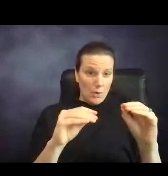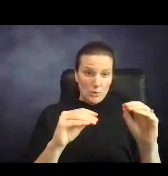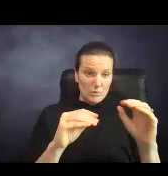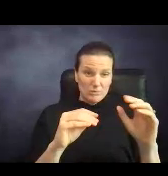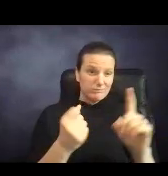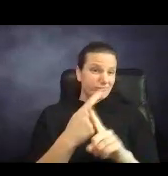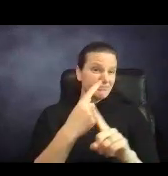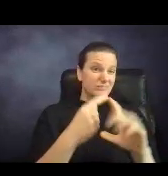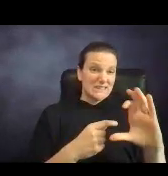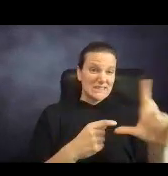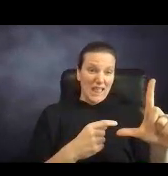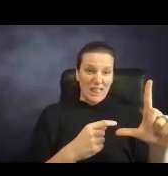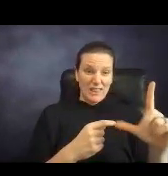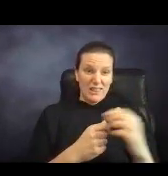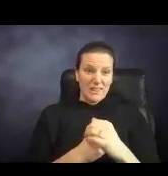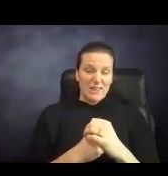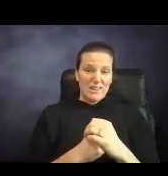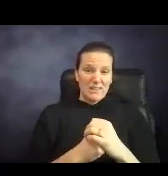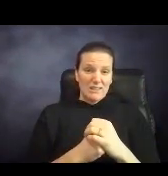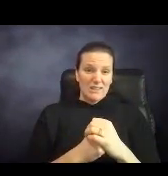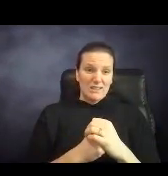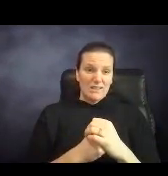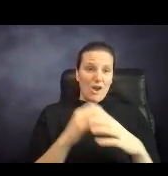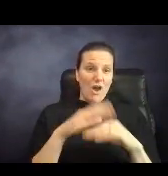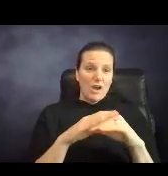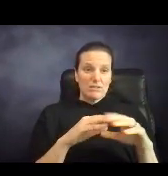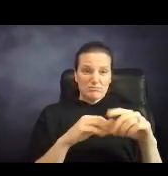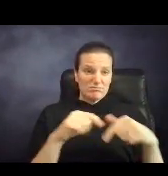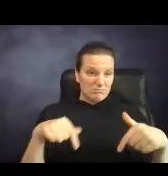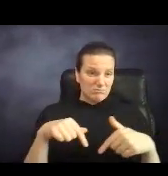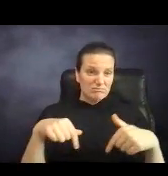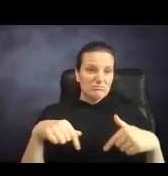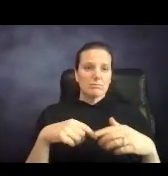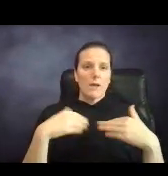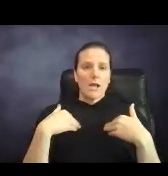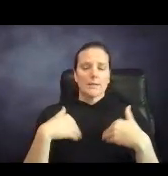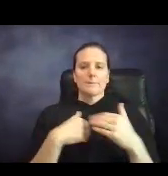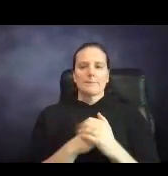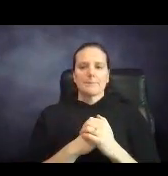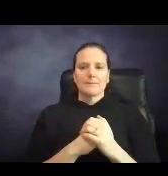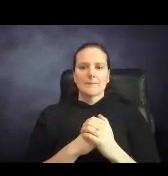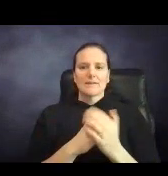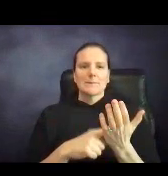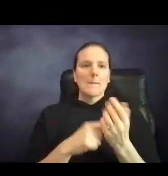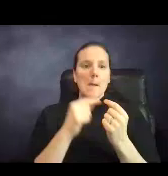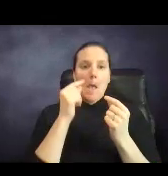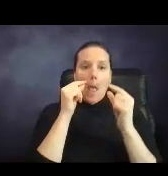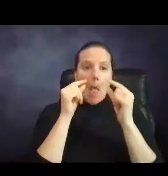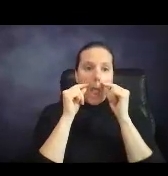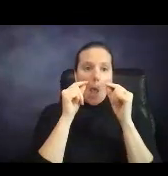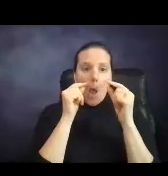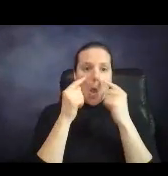And will I grow whiskers on testosterone therapy? Sometimes we just, we aim for those, those doses to be low.